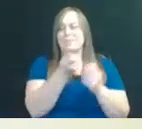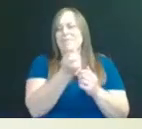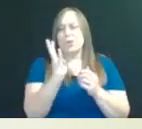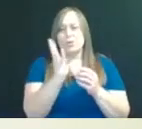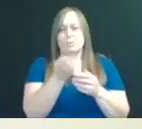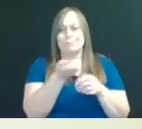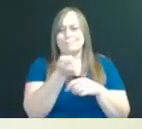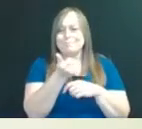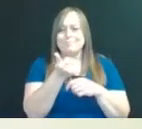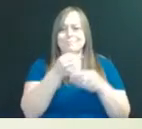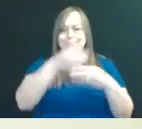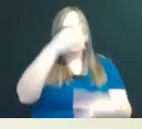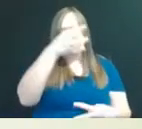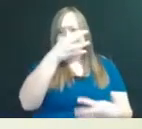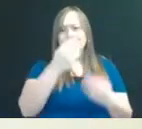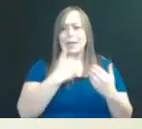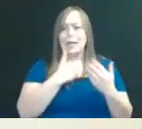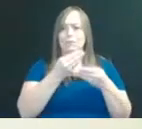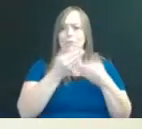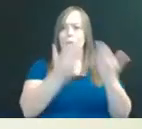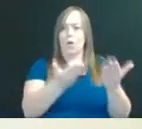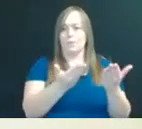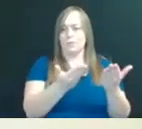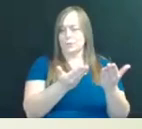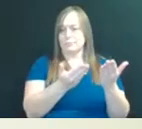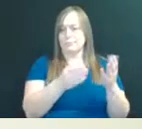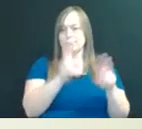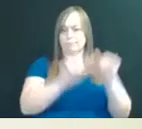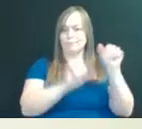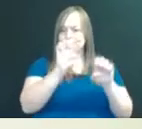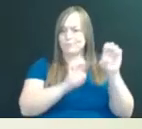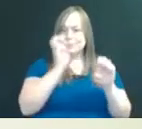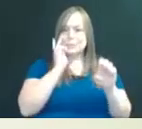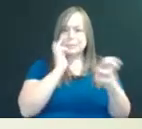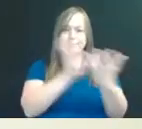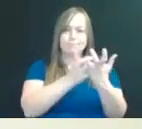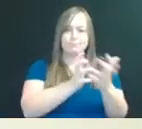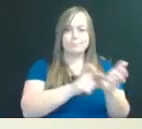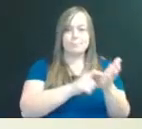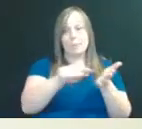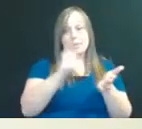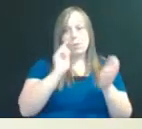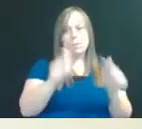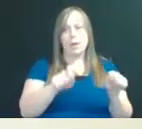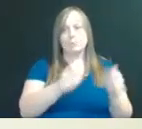that they can do evaluations for and possibly pay for if they're recommended.